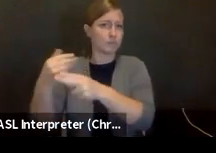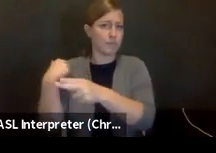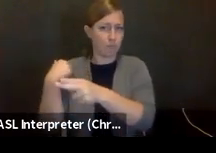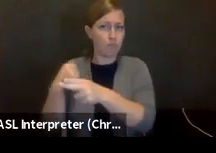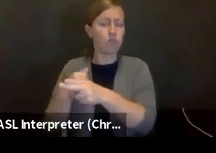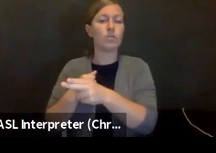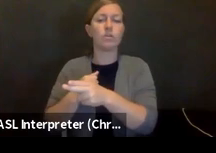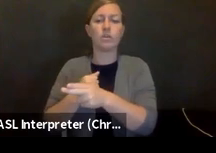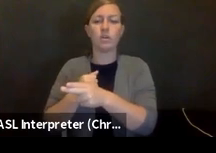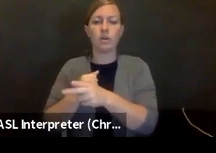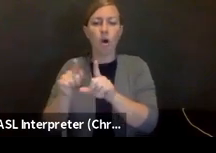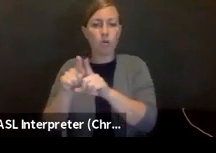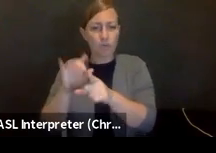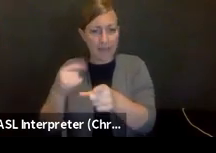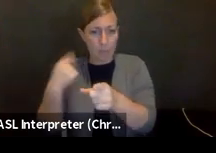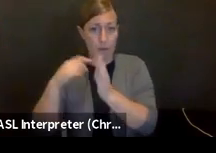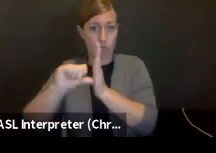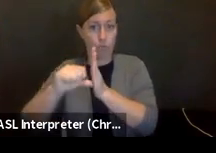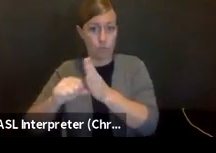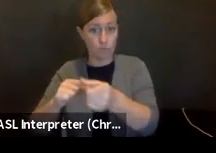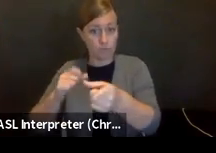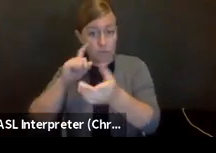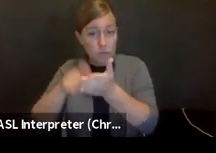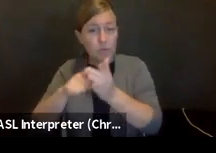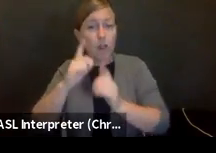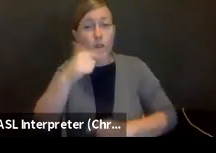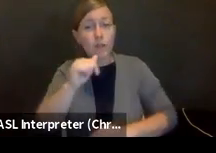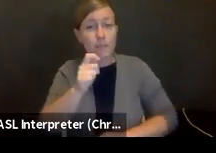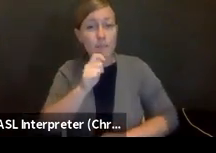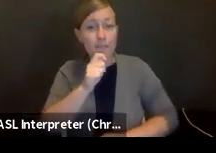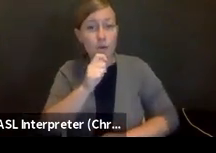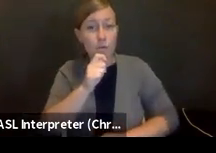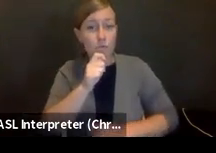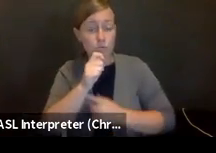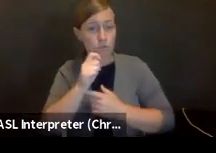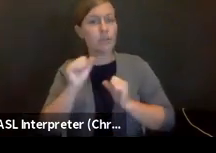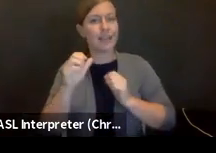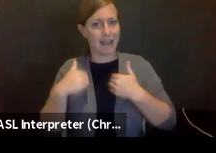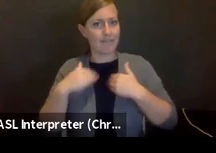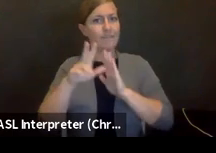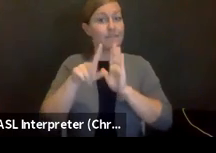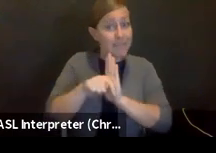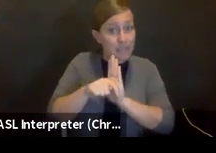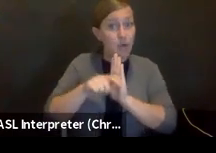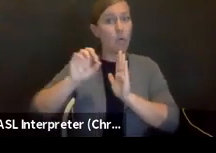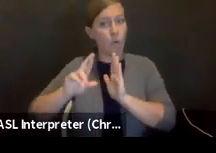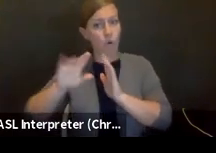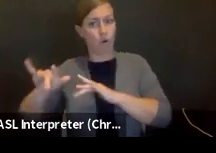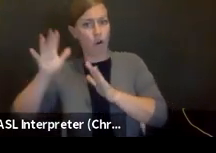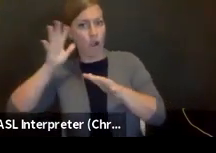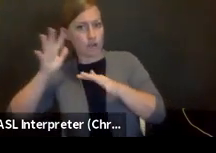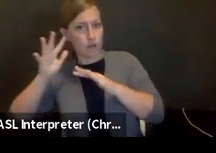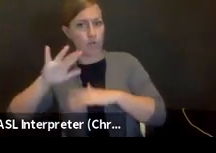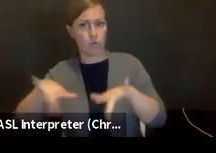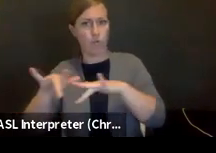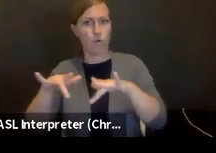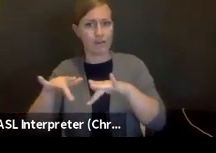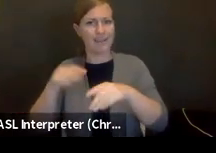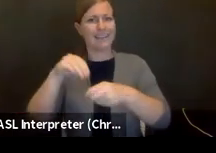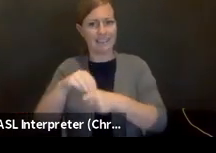ESD 189 - Amy Colburn: There's also this is the one I wanted to highlight this little microphone is an audio video recording within school edgy. So you might have access to a different